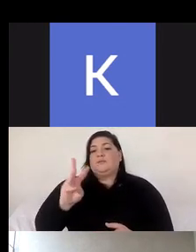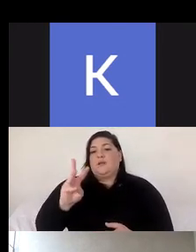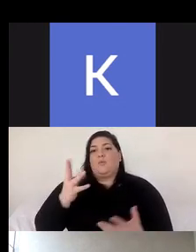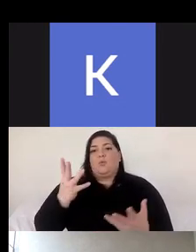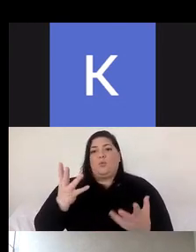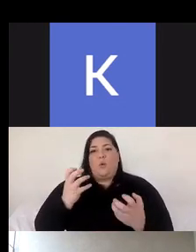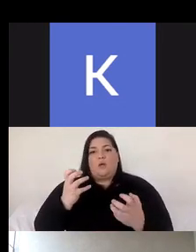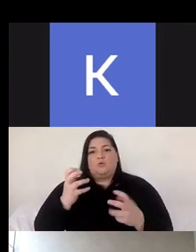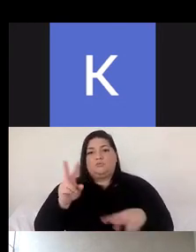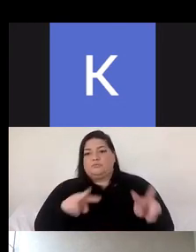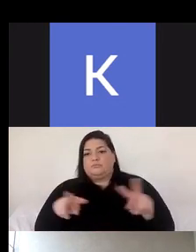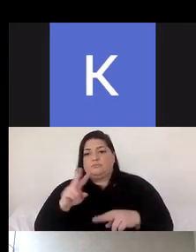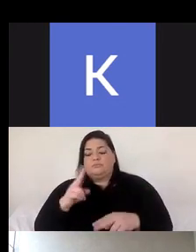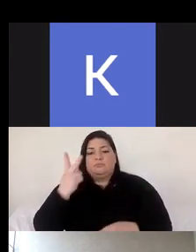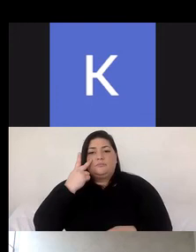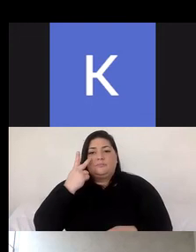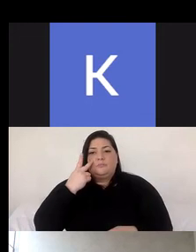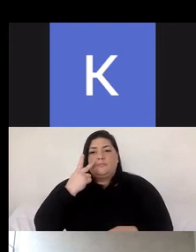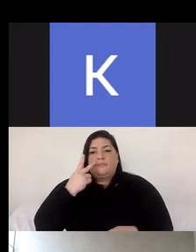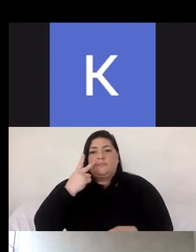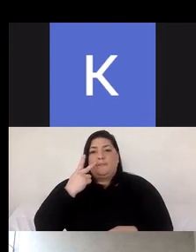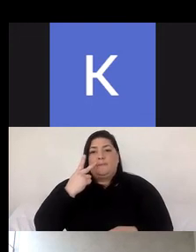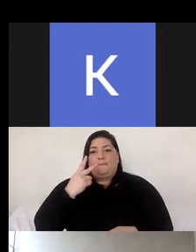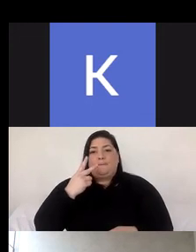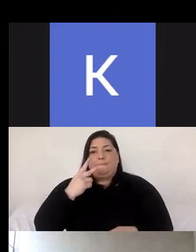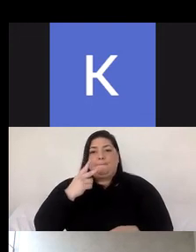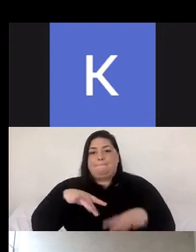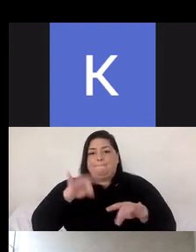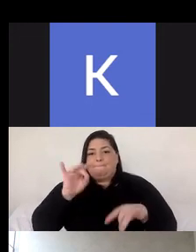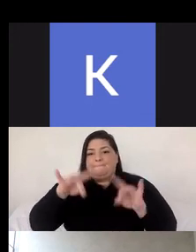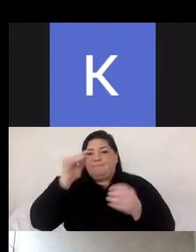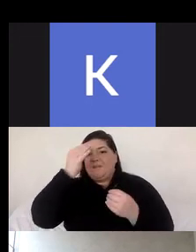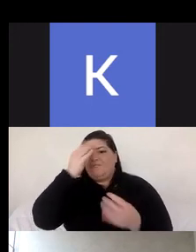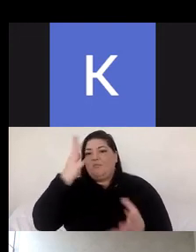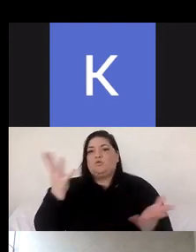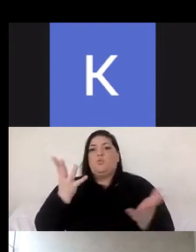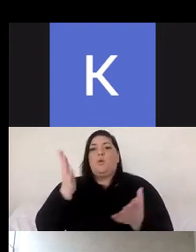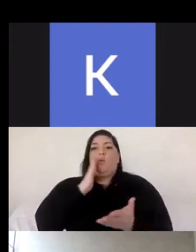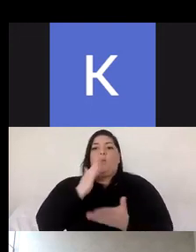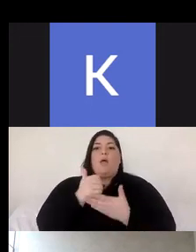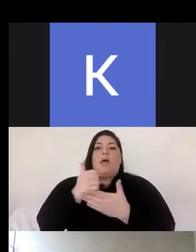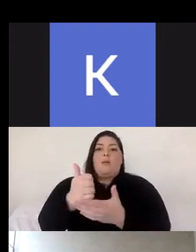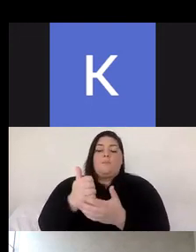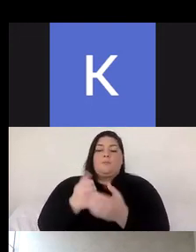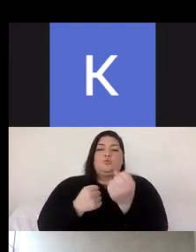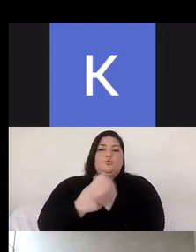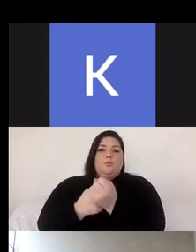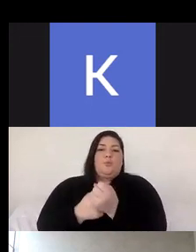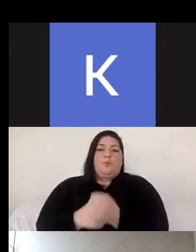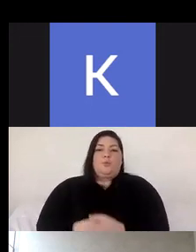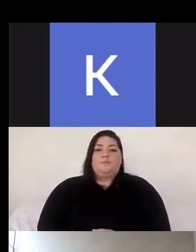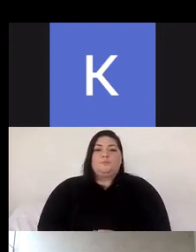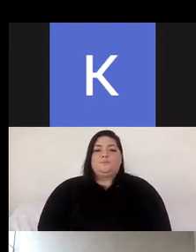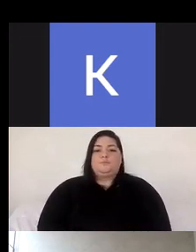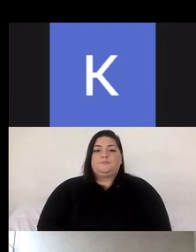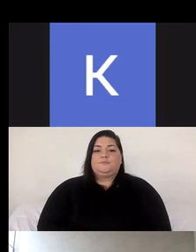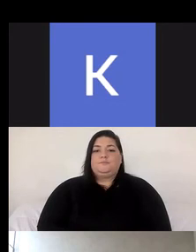for clues as to what would be helpful in supporting grantees like you in the field.